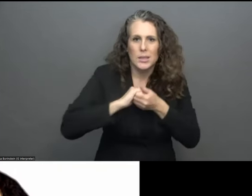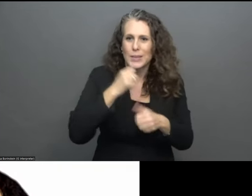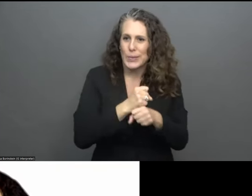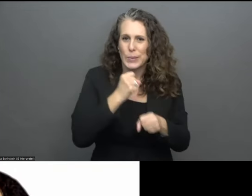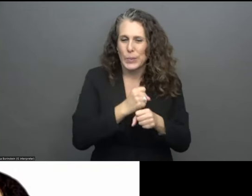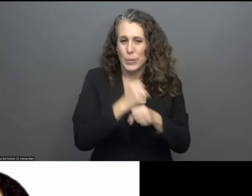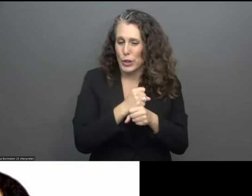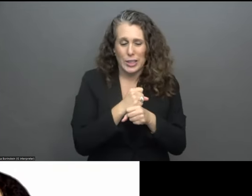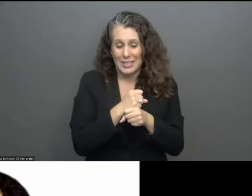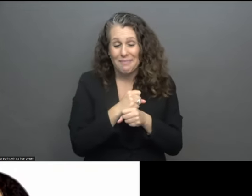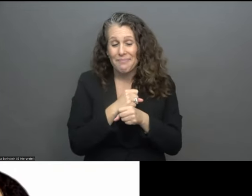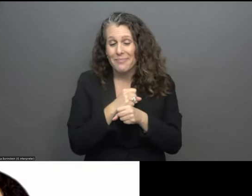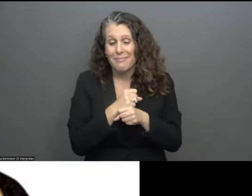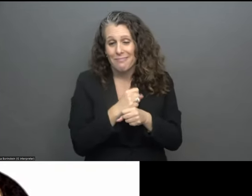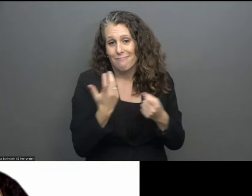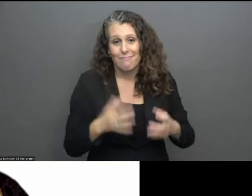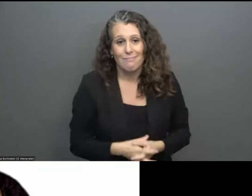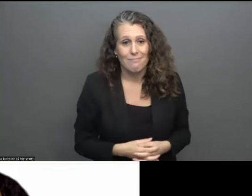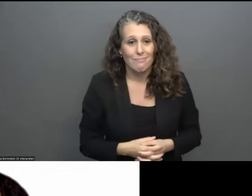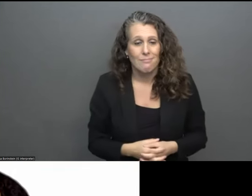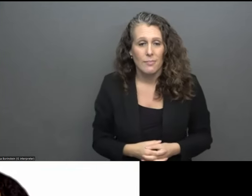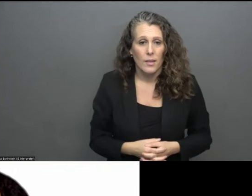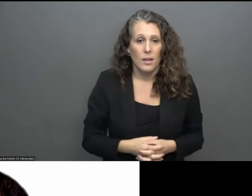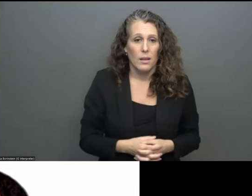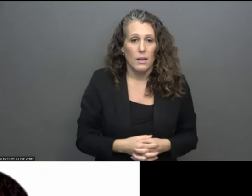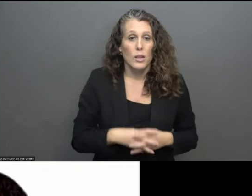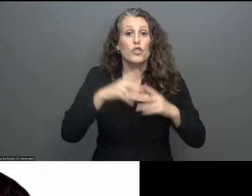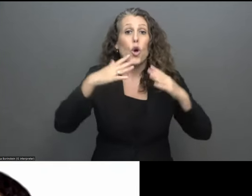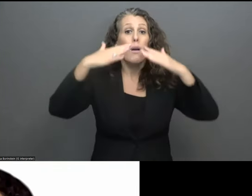11:05:40 Within the African context, and on the ground at a grassroot level. I hope I've